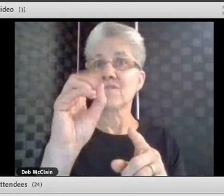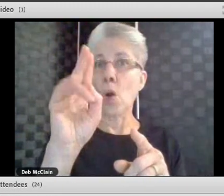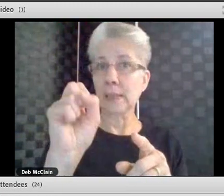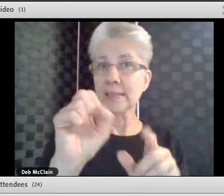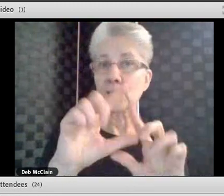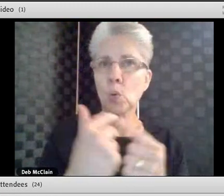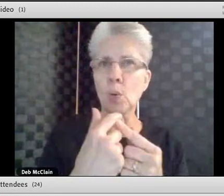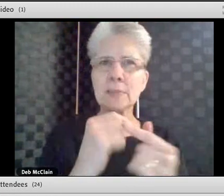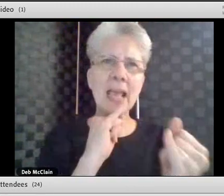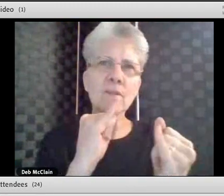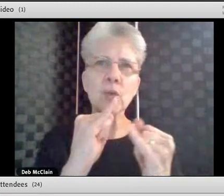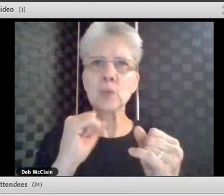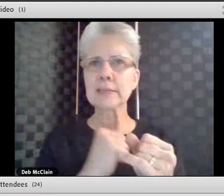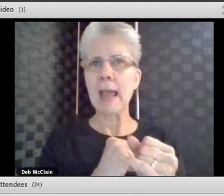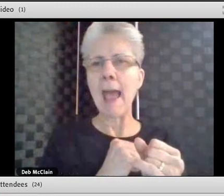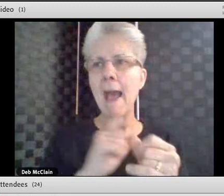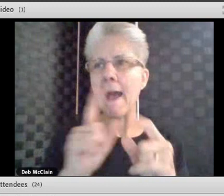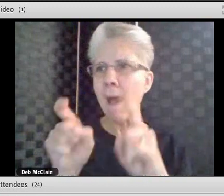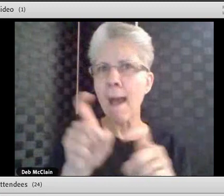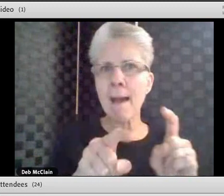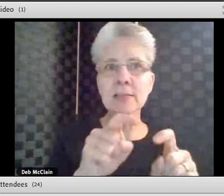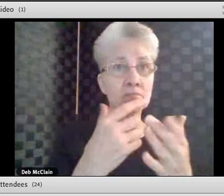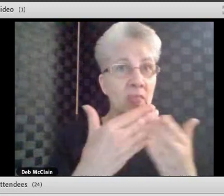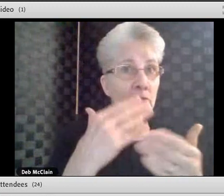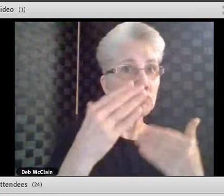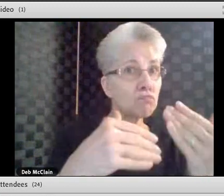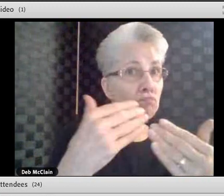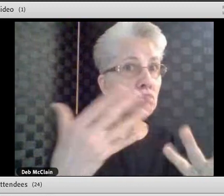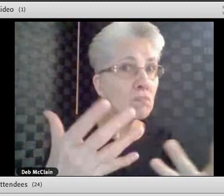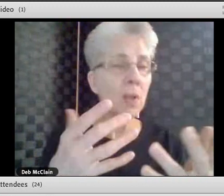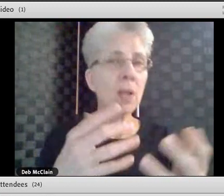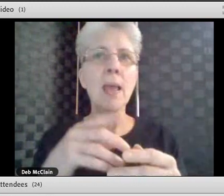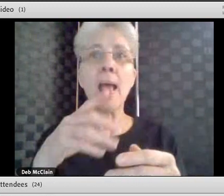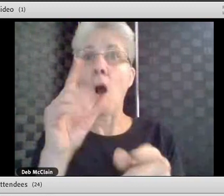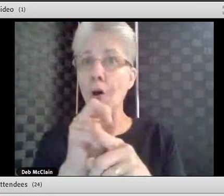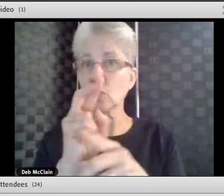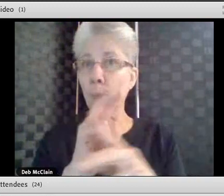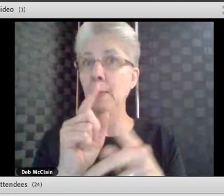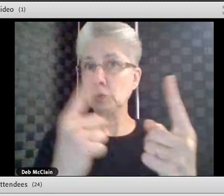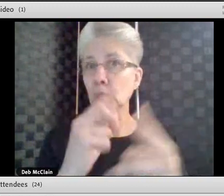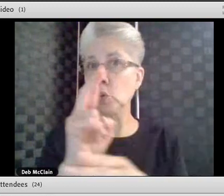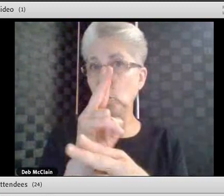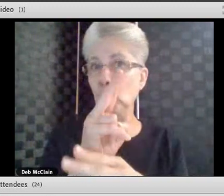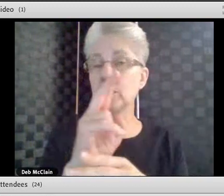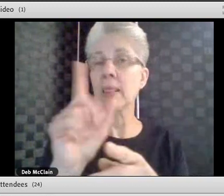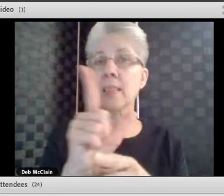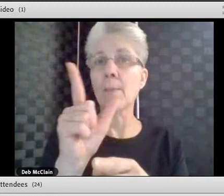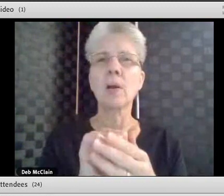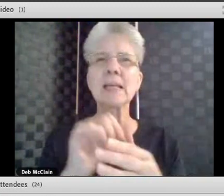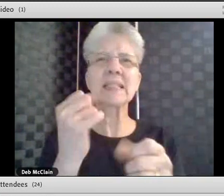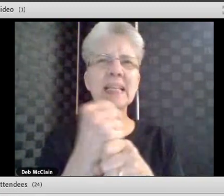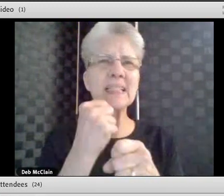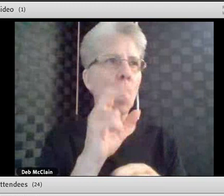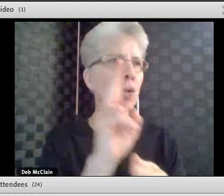Also do focus groups. You can interview your staff, and ask them how things are going, and your patrons.